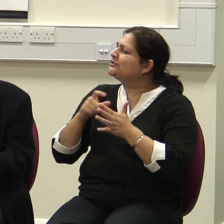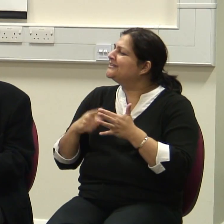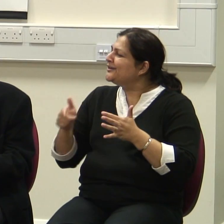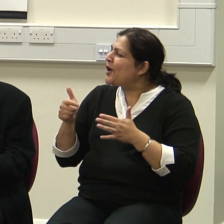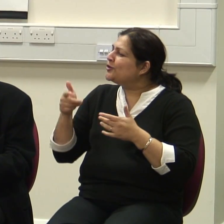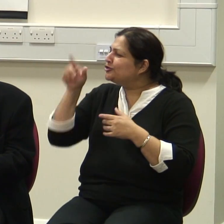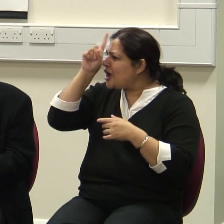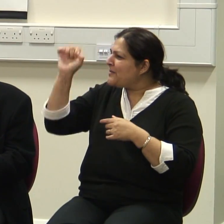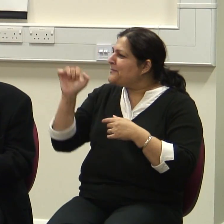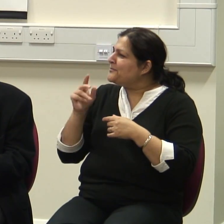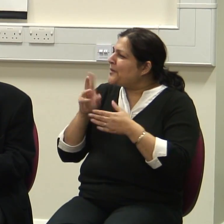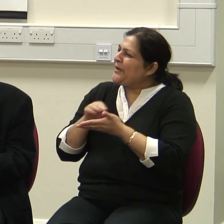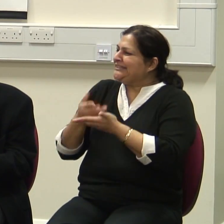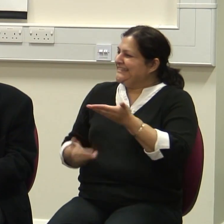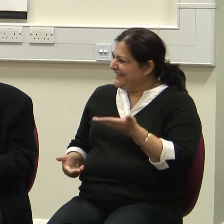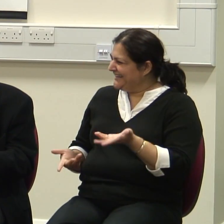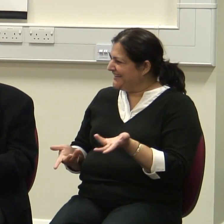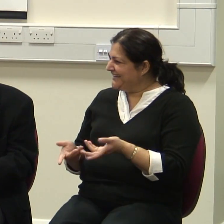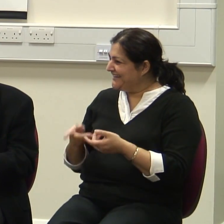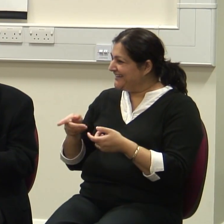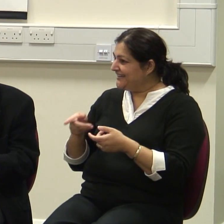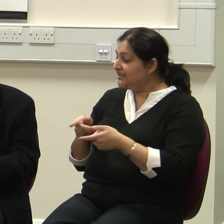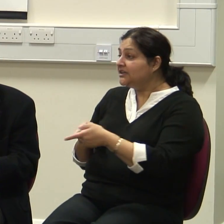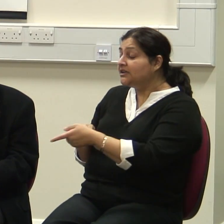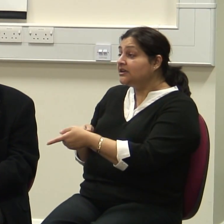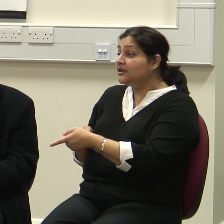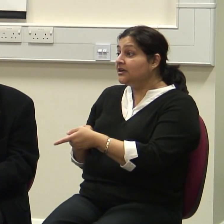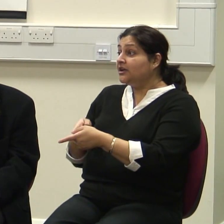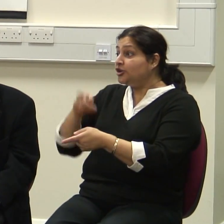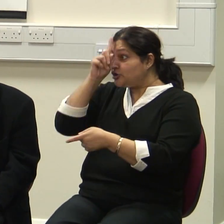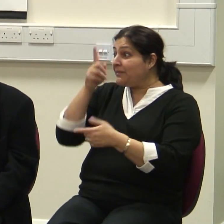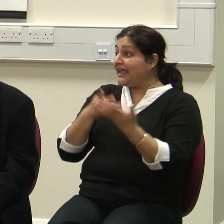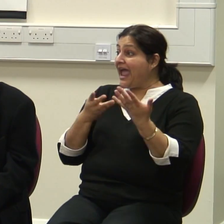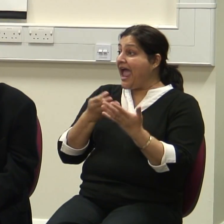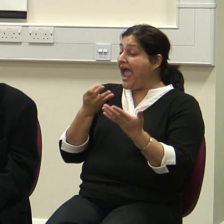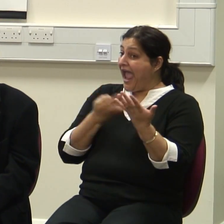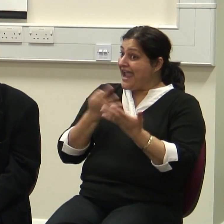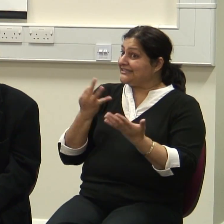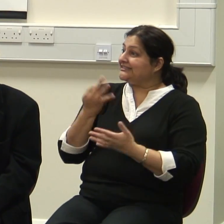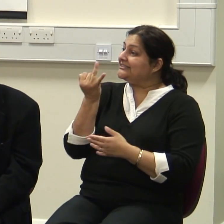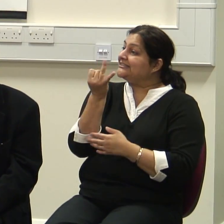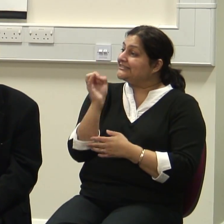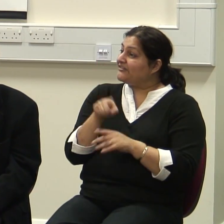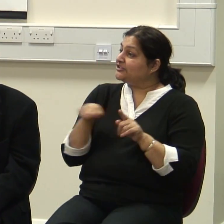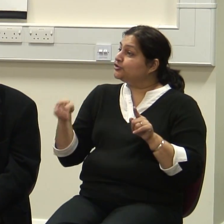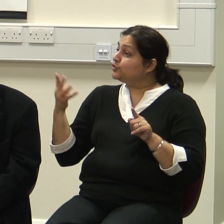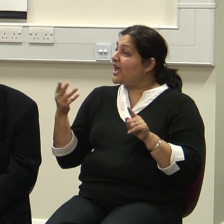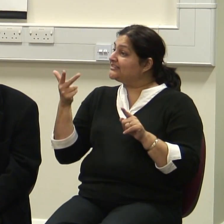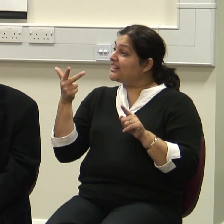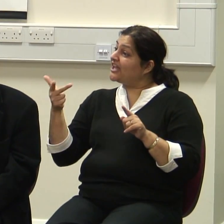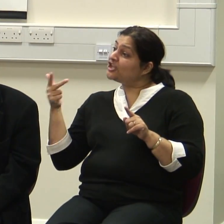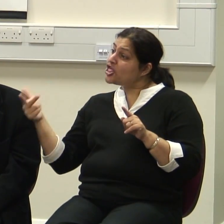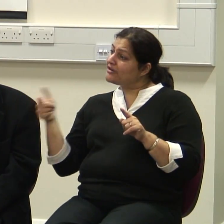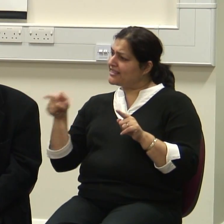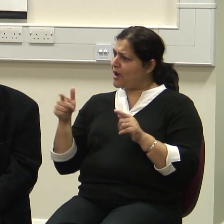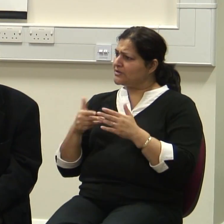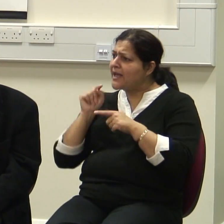was – Germany between 1870 and 1933 was the most cultured, most advanced country in